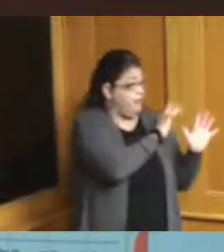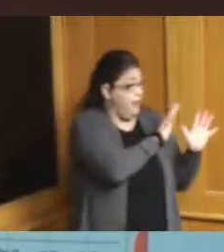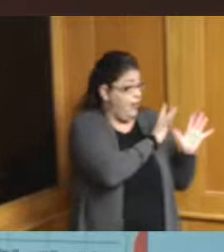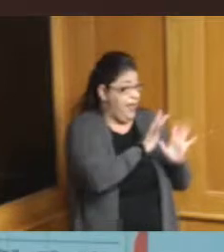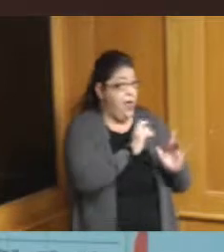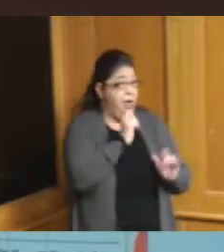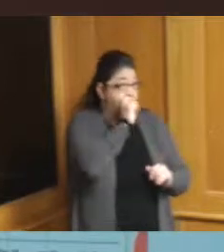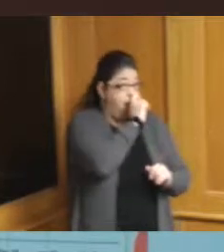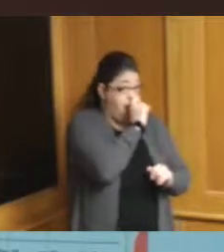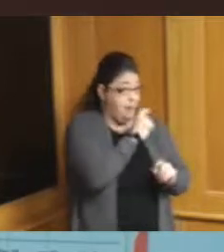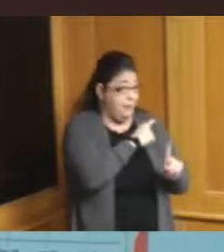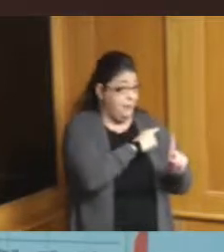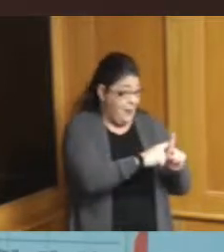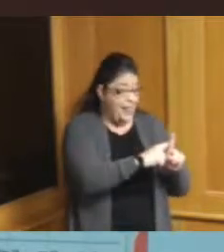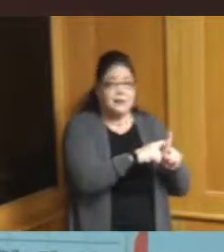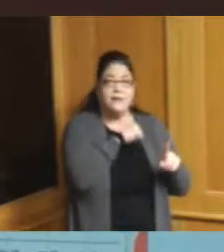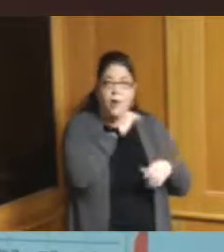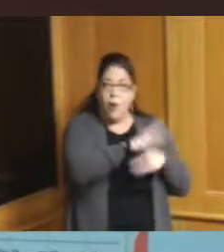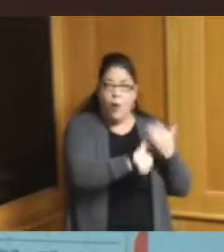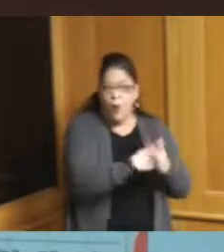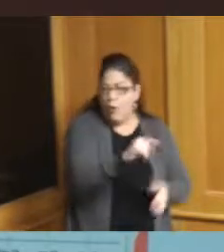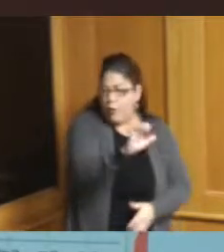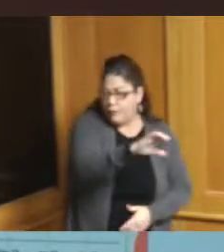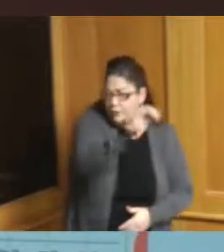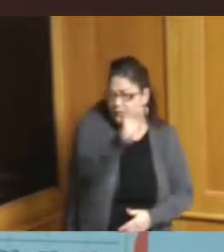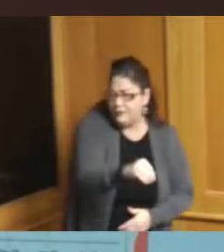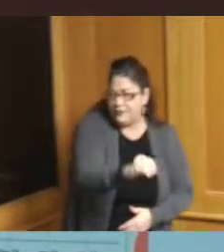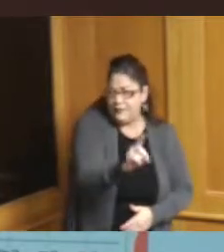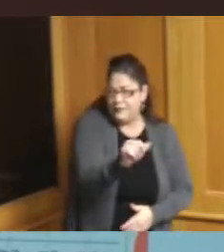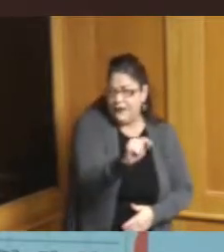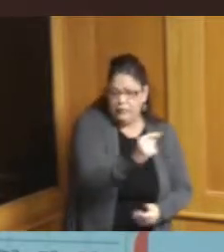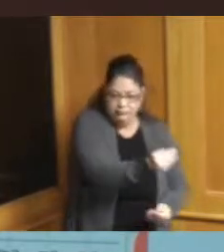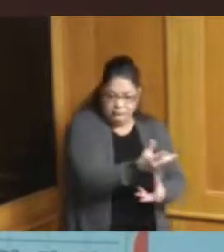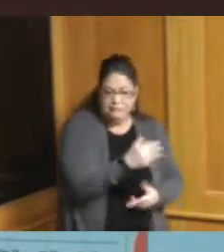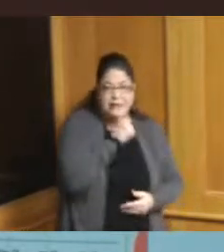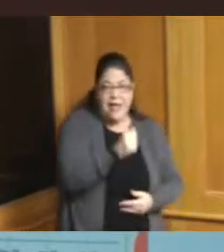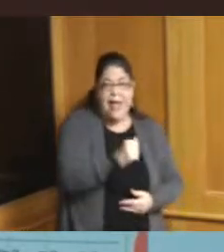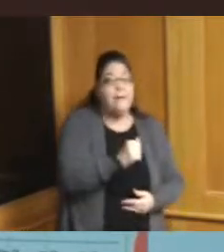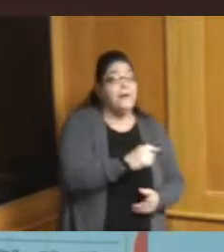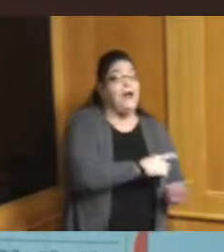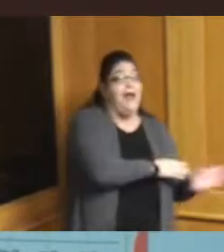reported we know we're not getting all of the data but one number that never lies with a pandemic